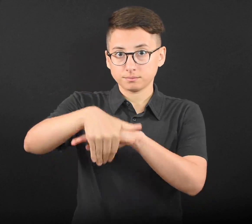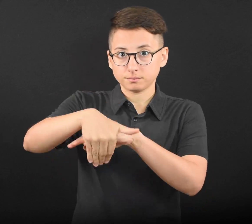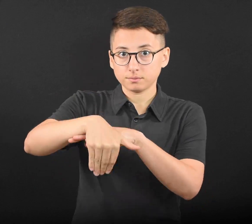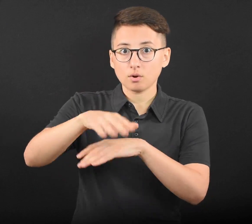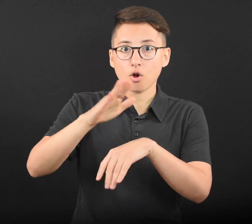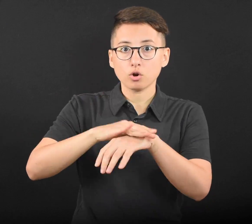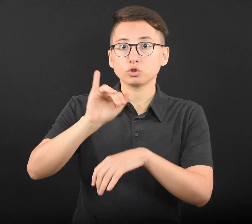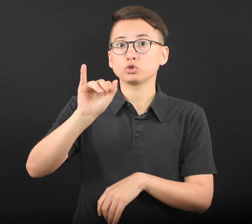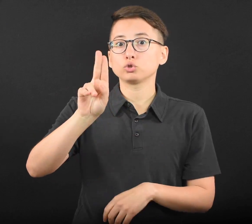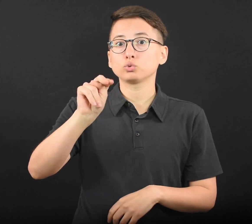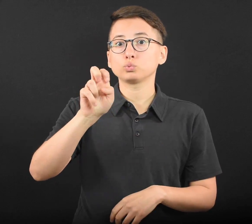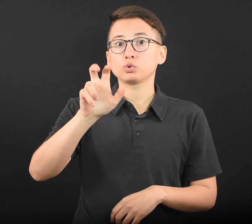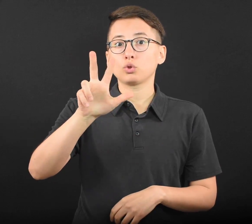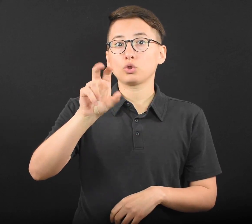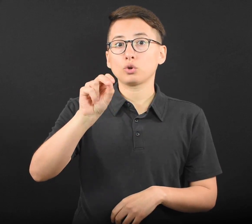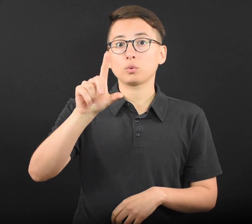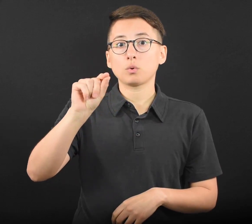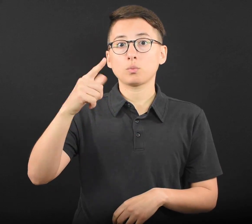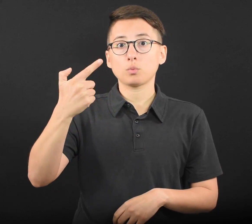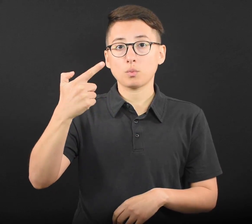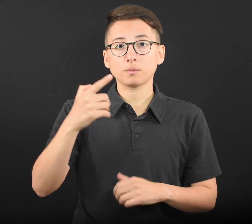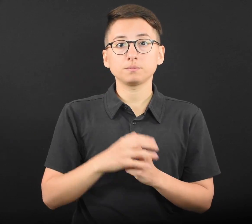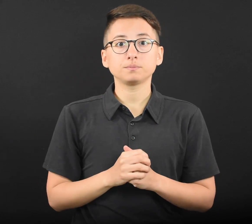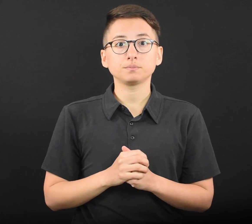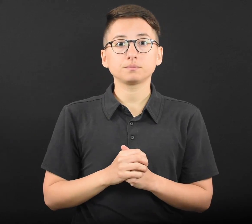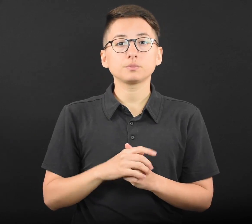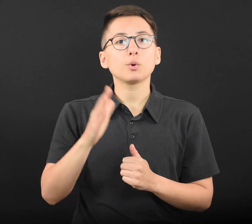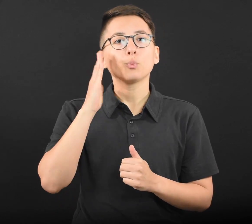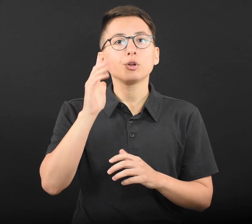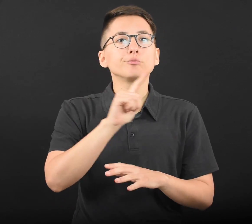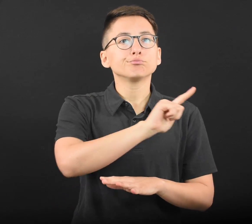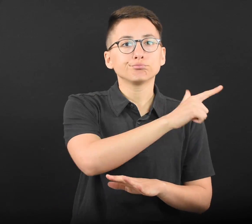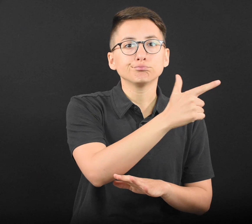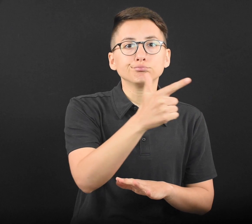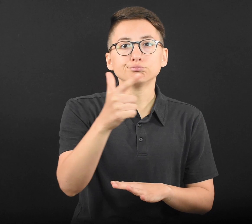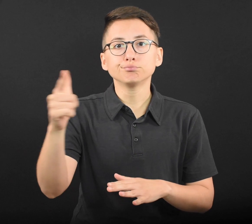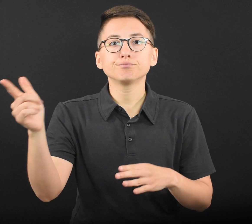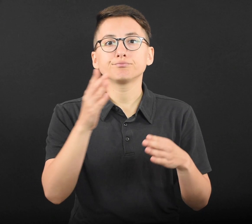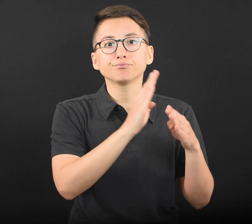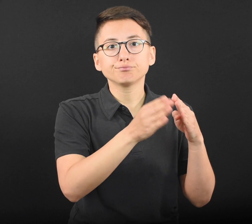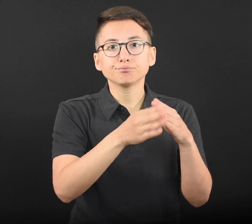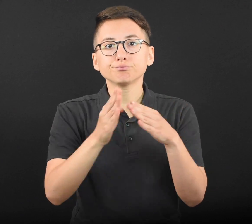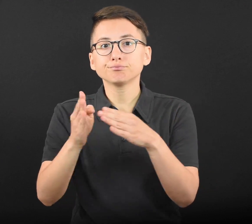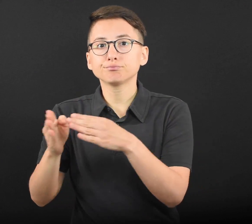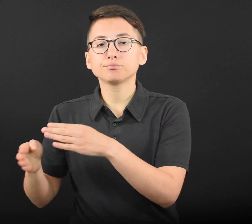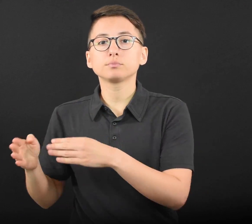p.m. on June 30, 2021, and will be fulfilled on a rolling basis